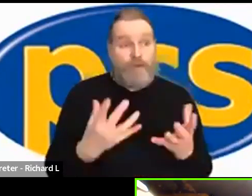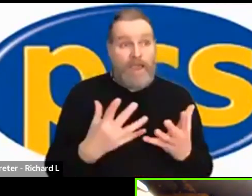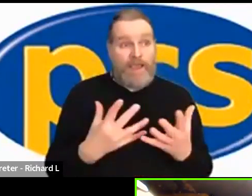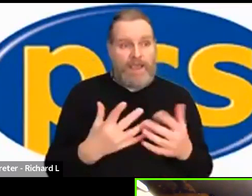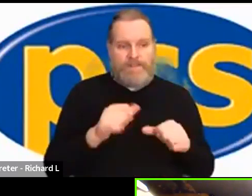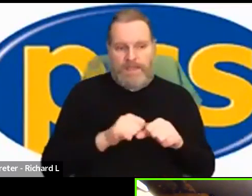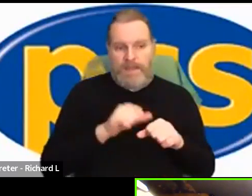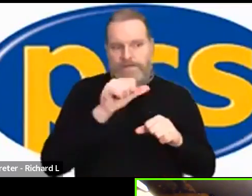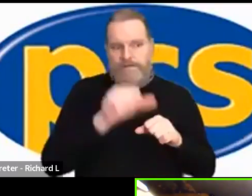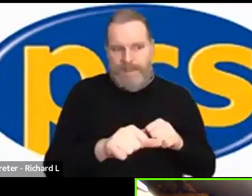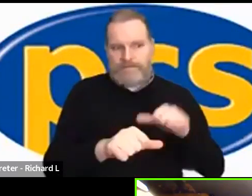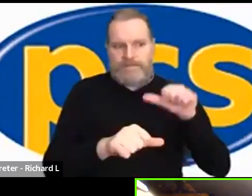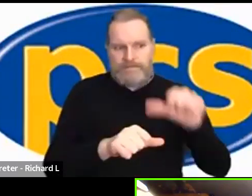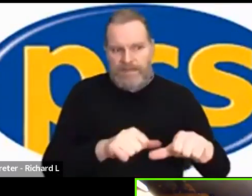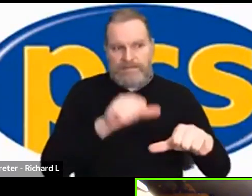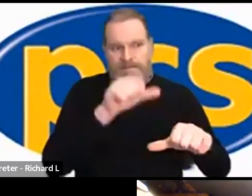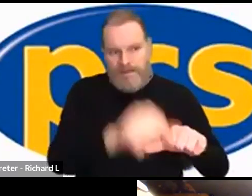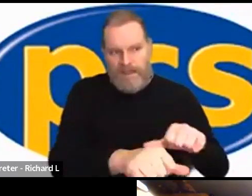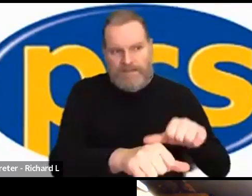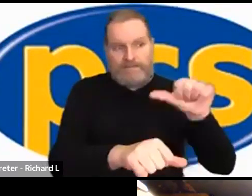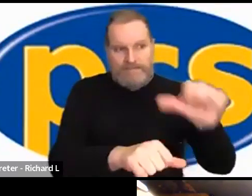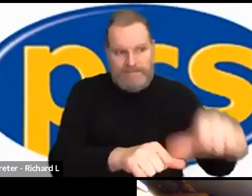one day strike, but perhaps perhaps Mark, you'd like to come